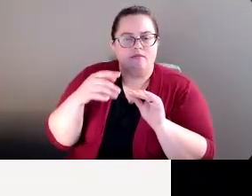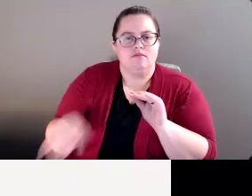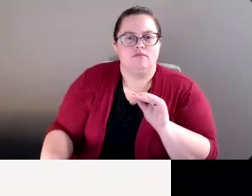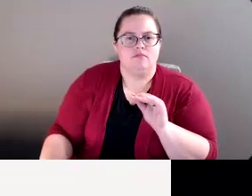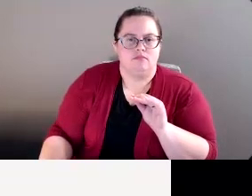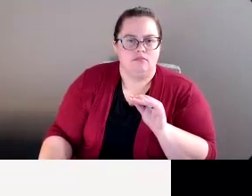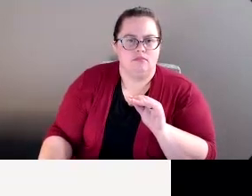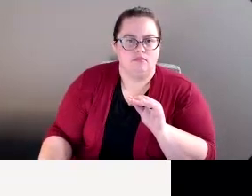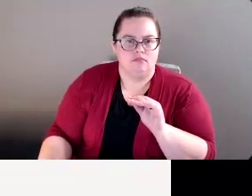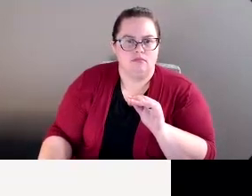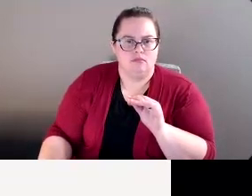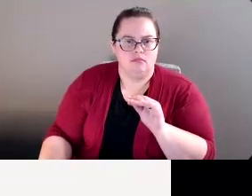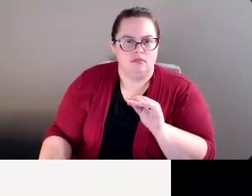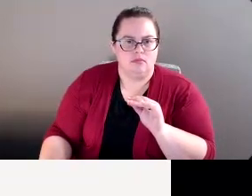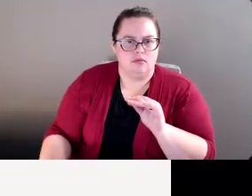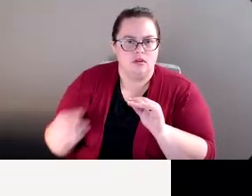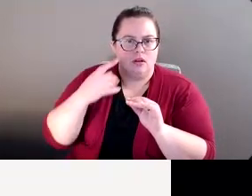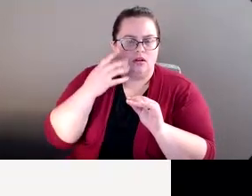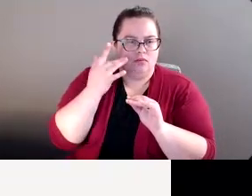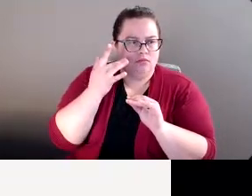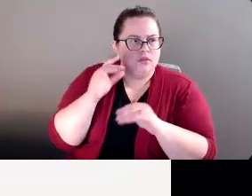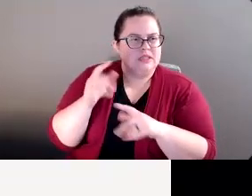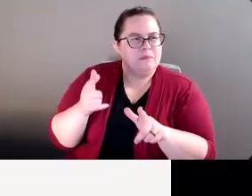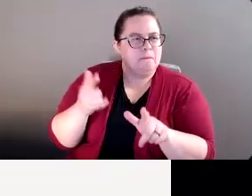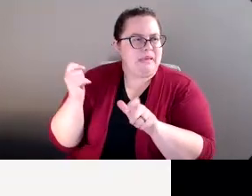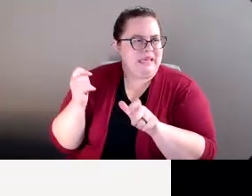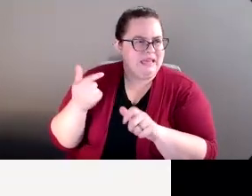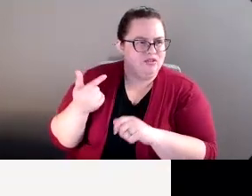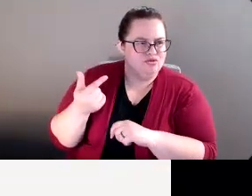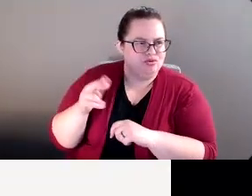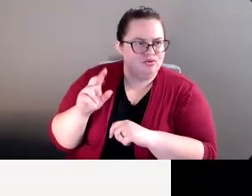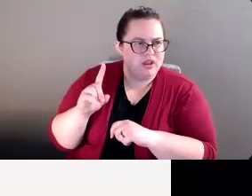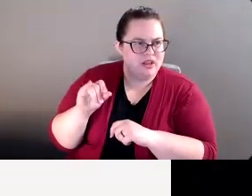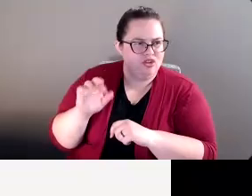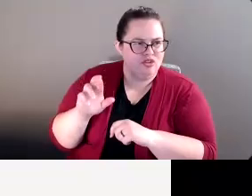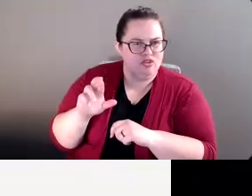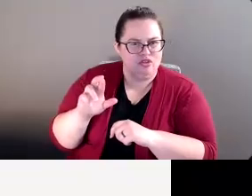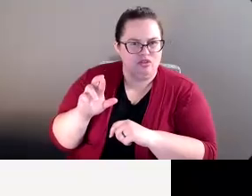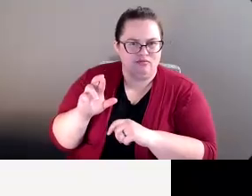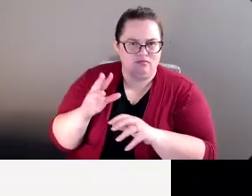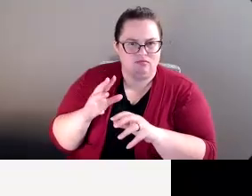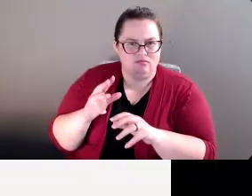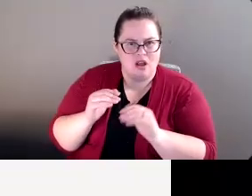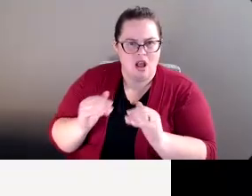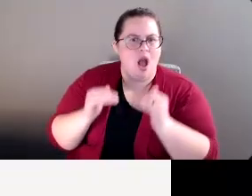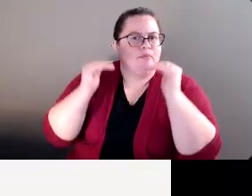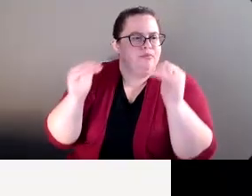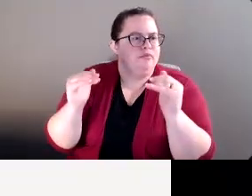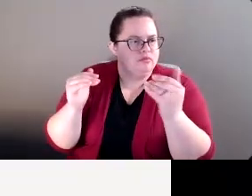the SpeedGrader, they're calling them SpeedGrader upgrades, is in the works as well